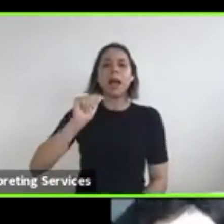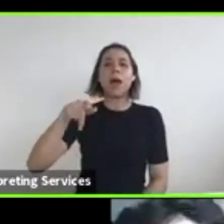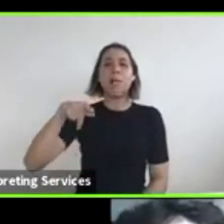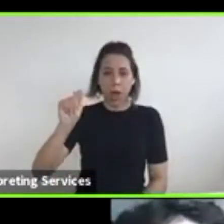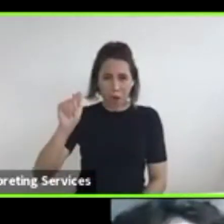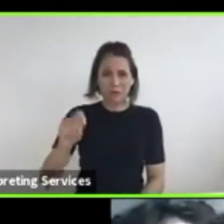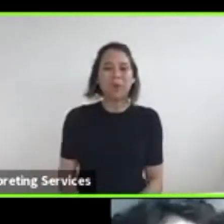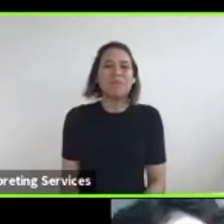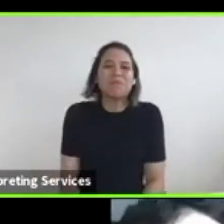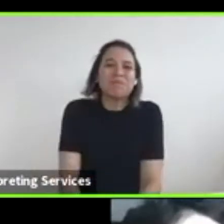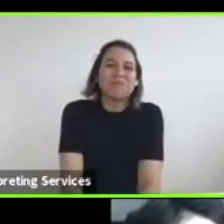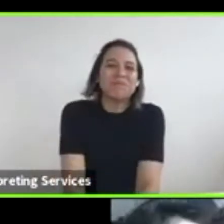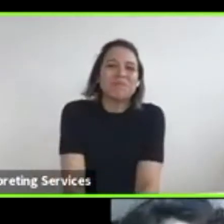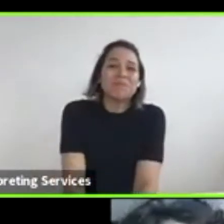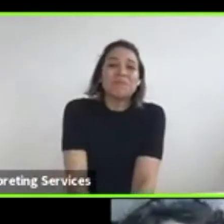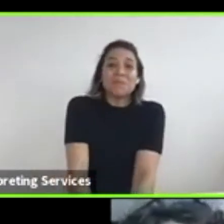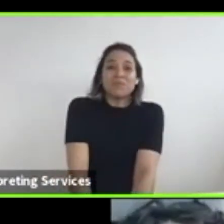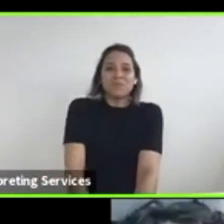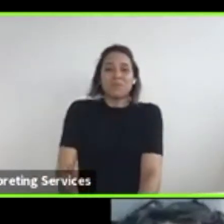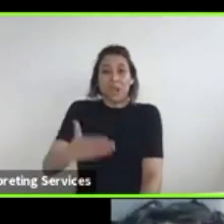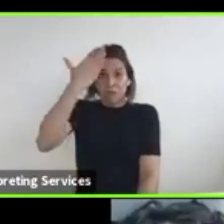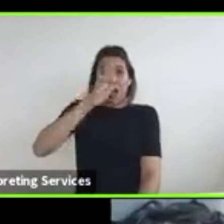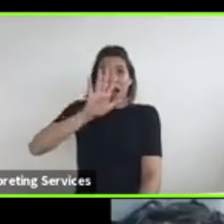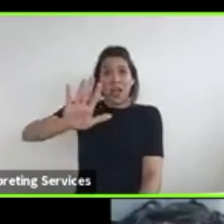WINDOWS IN FRONT OF ME, AND BEHIND ME,